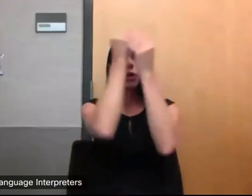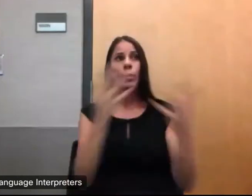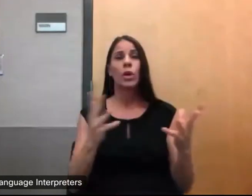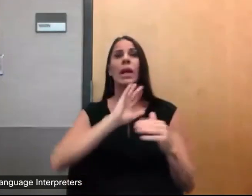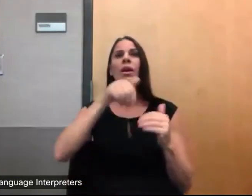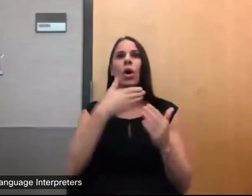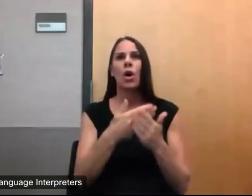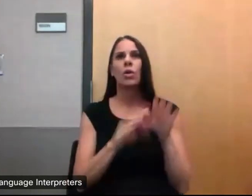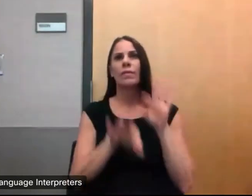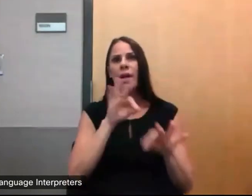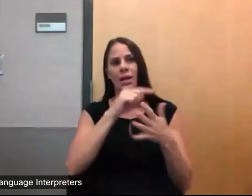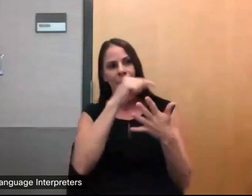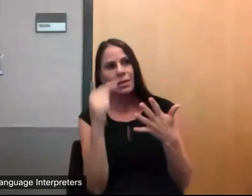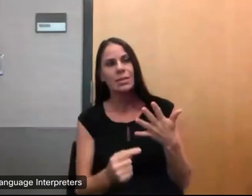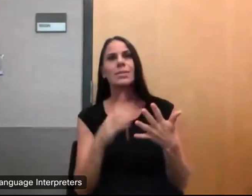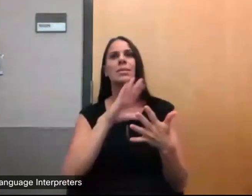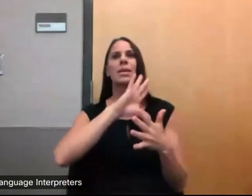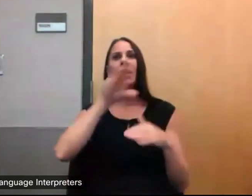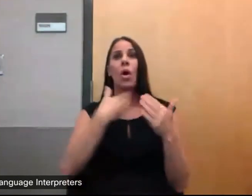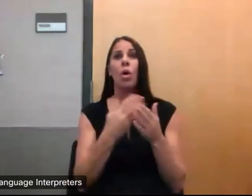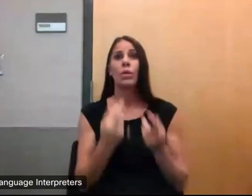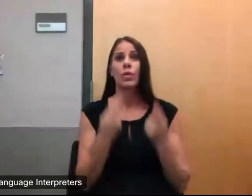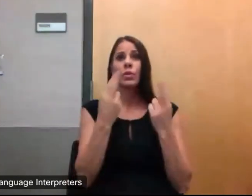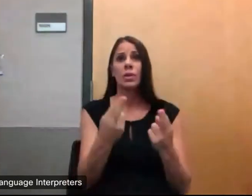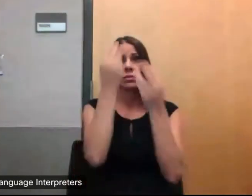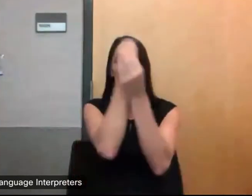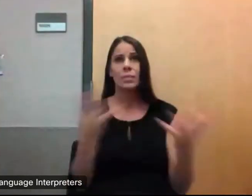and recommendations out and so I think it's still a work in progress,